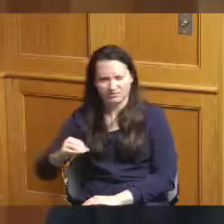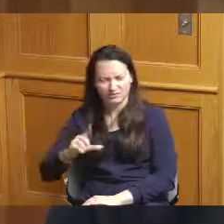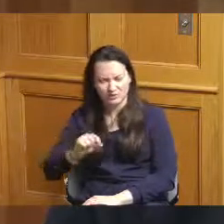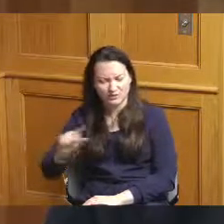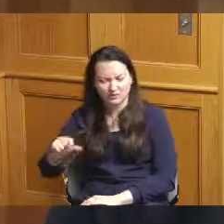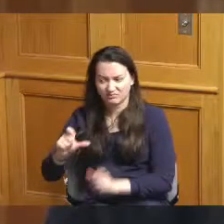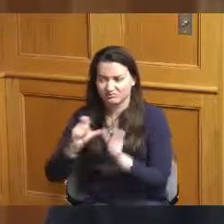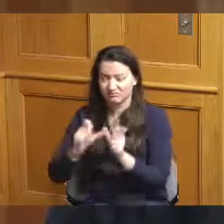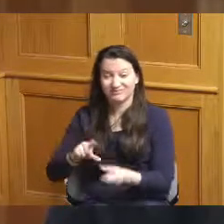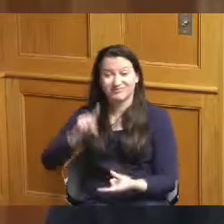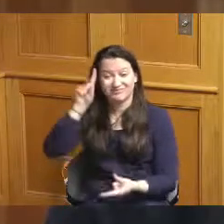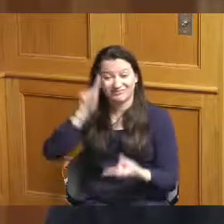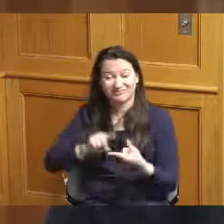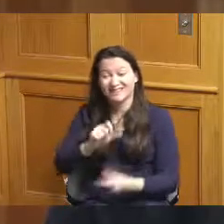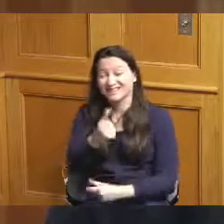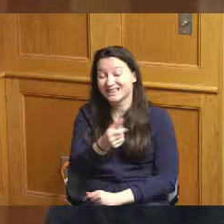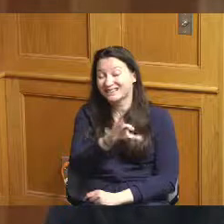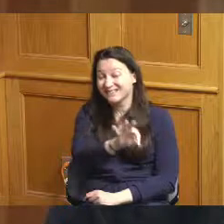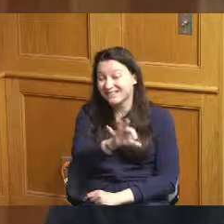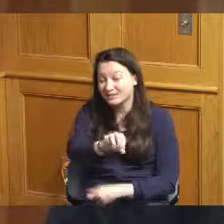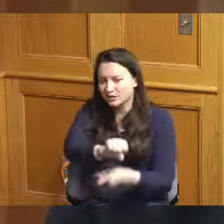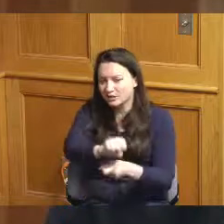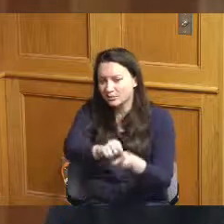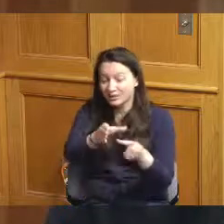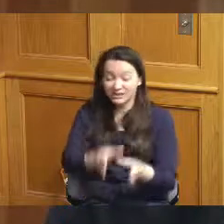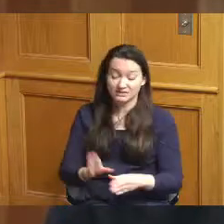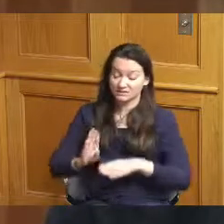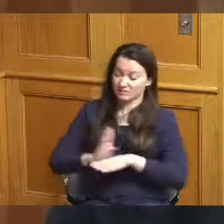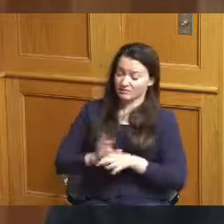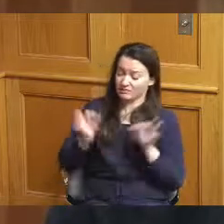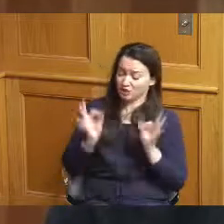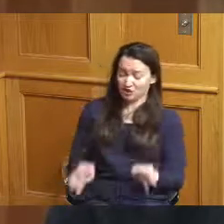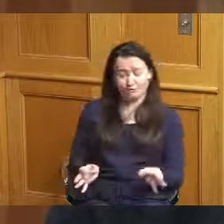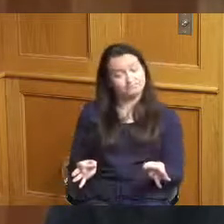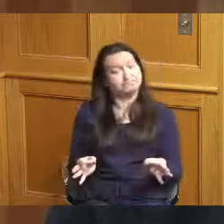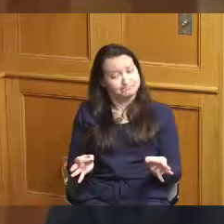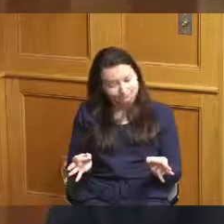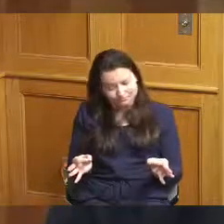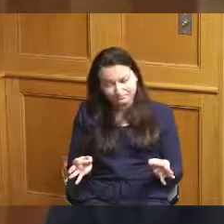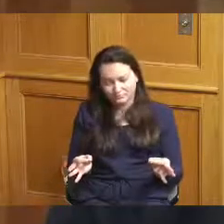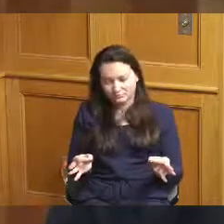going to 1099 employees yeah that's a business decision they're making but this incentive is